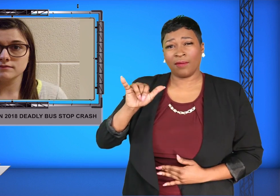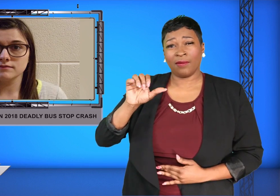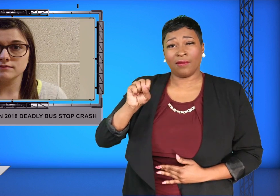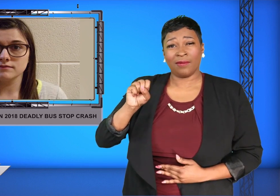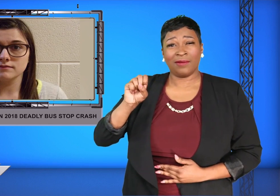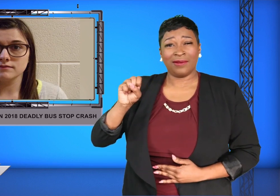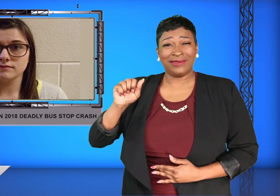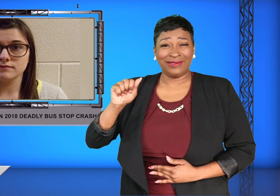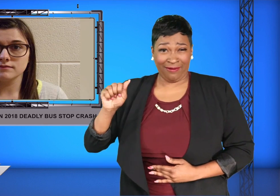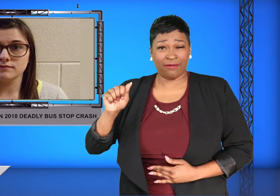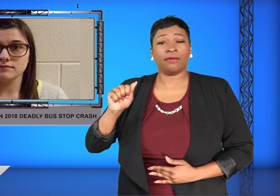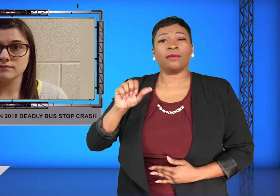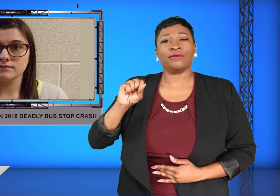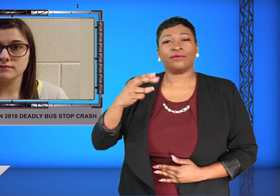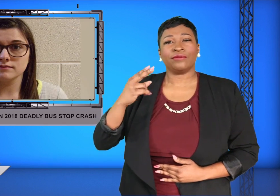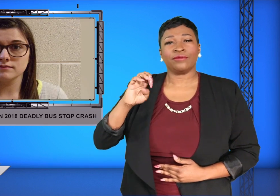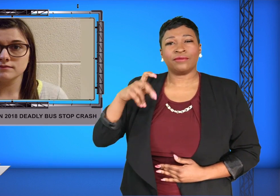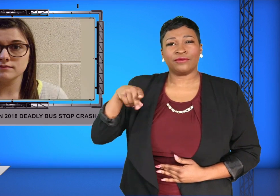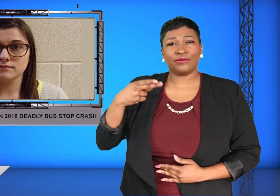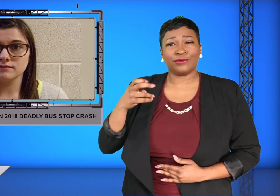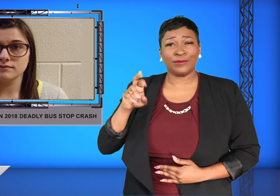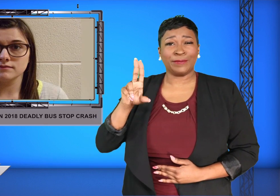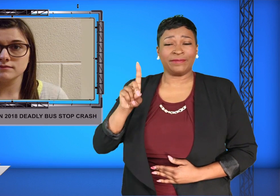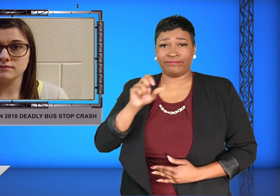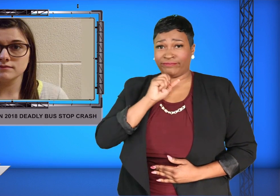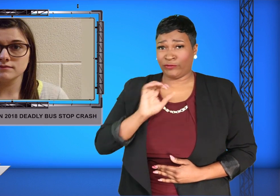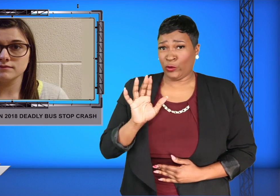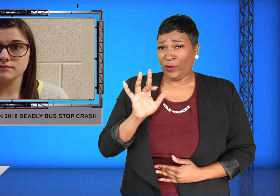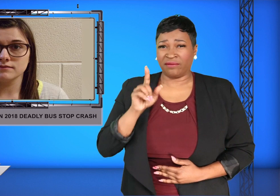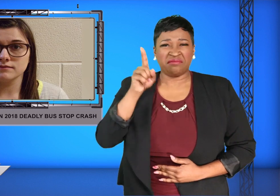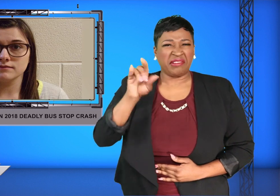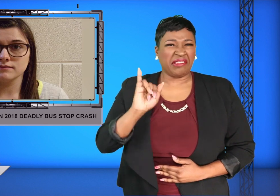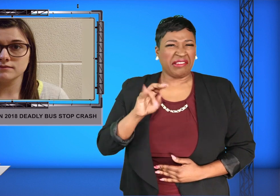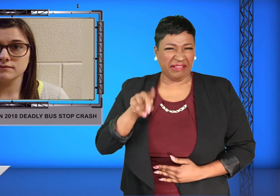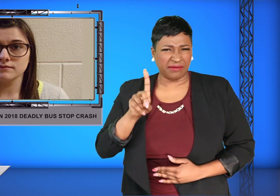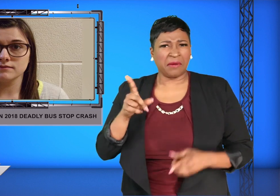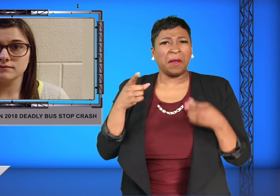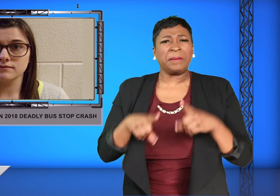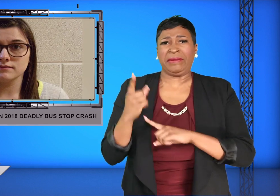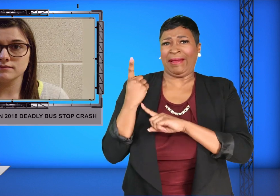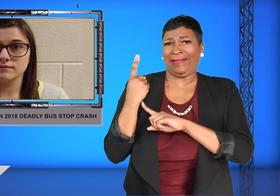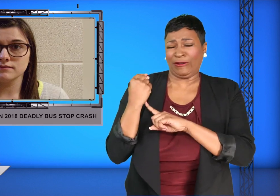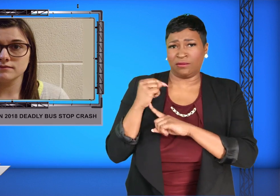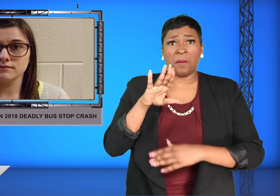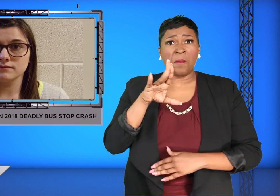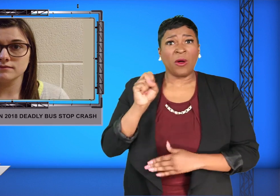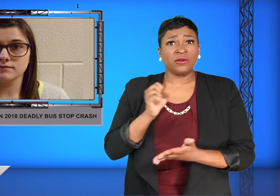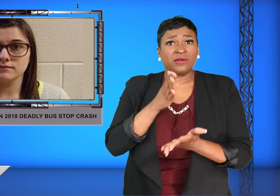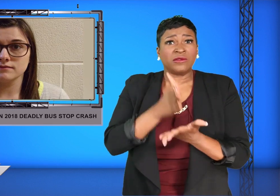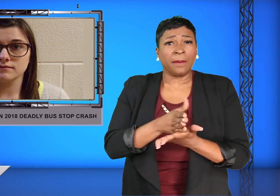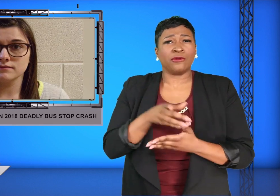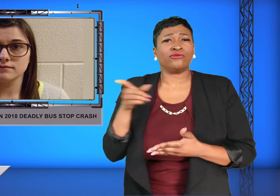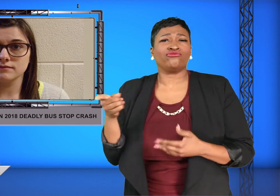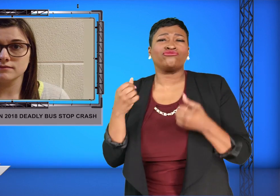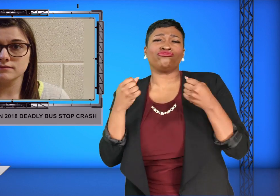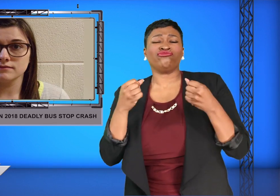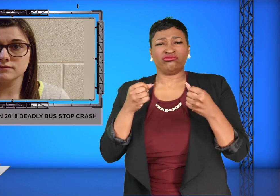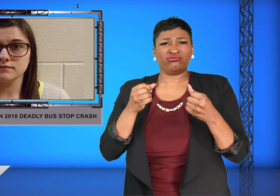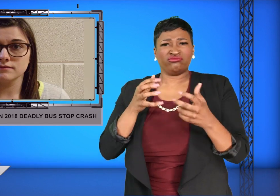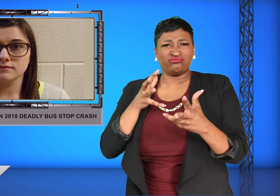Twenty-five-year-old Indiana woman Alyssa Shepherd has been found guilty of three counts